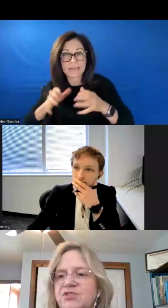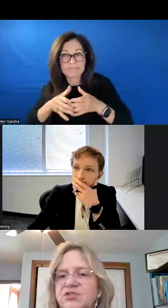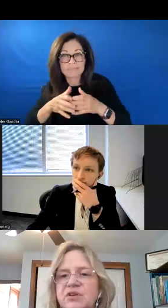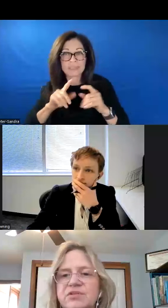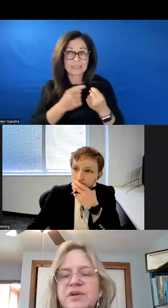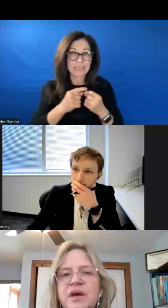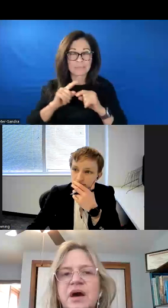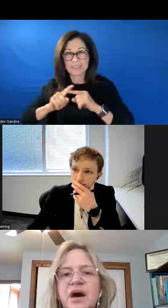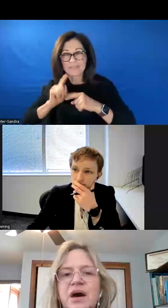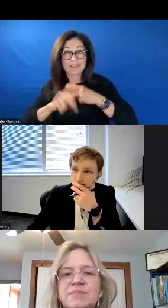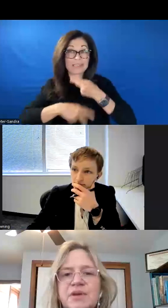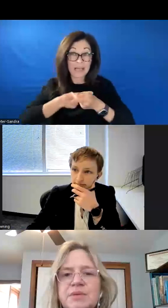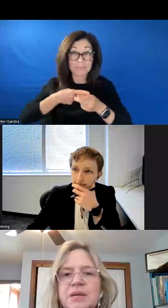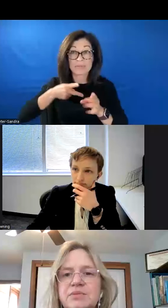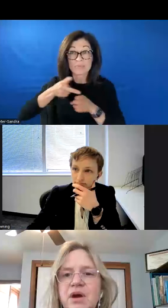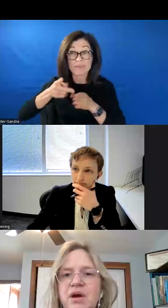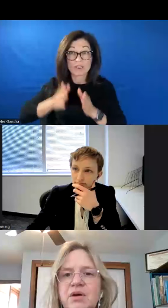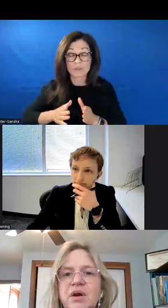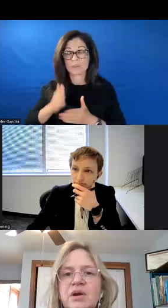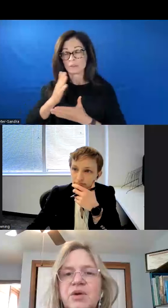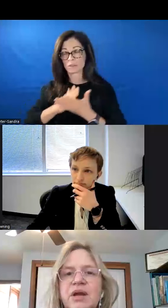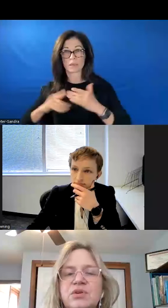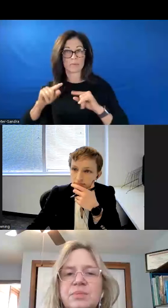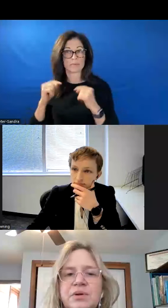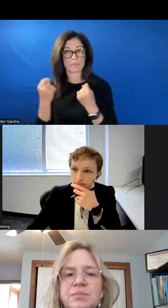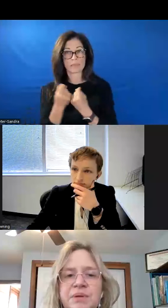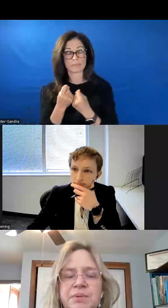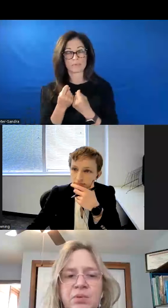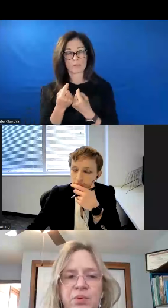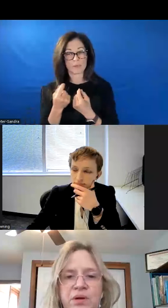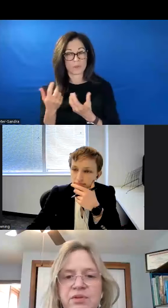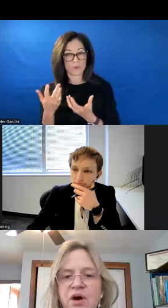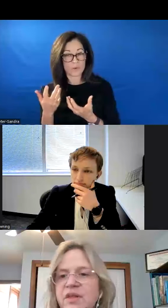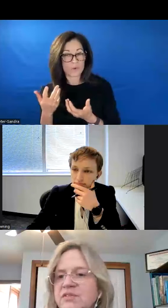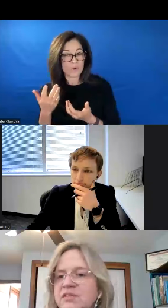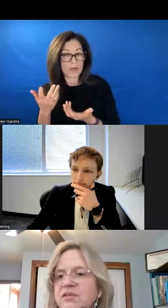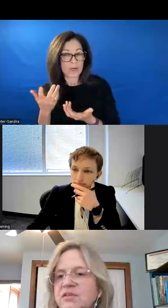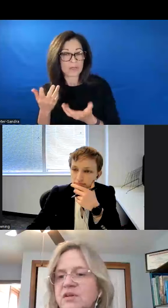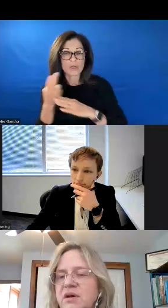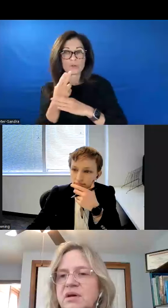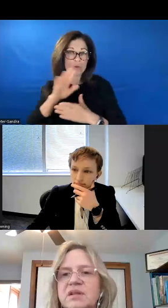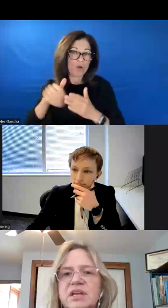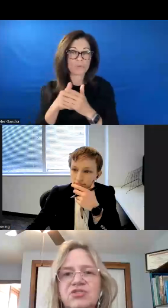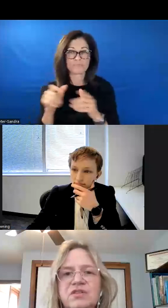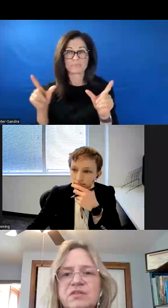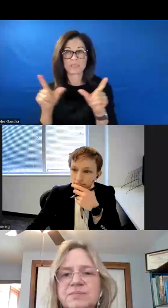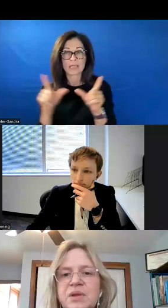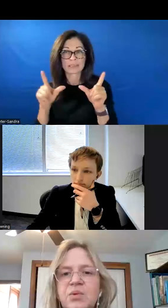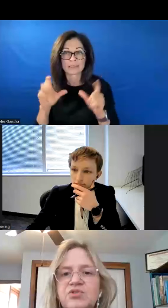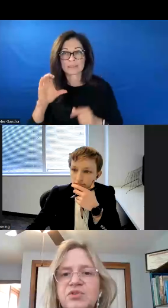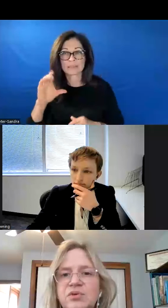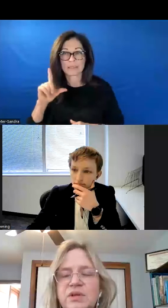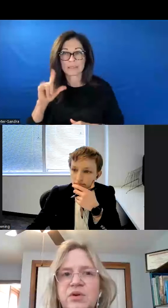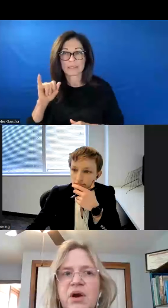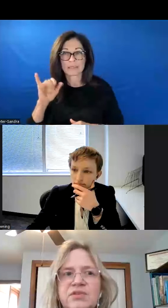PROFESSIONALS. SOME TEAMS ARE LICENSED CLINICIANS. THERE ARE